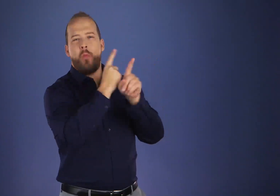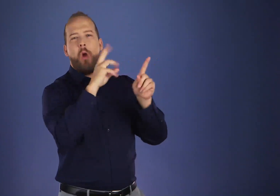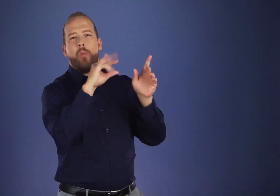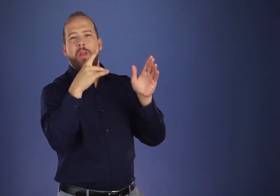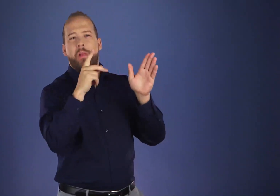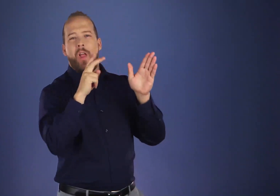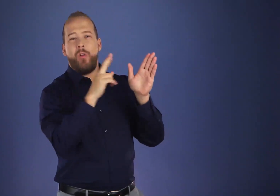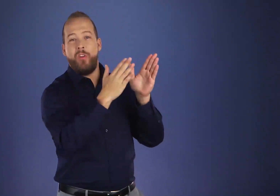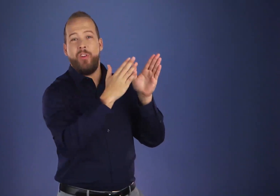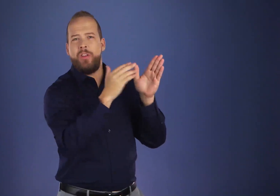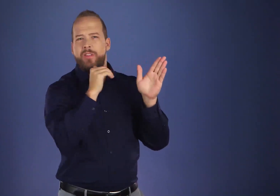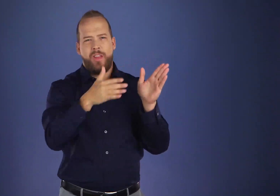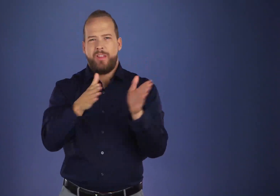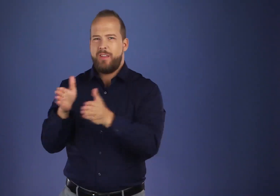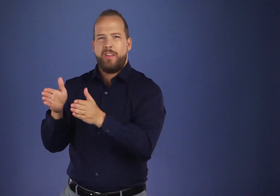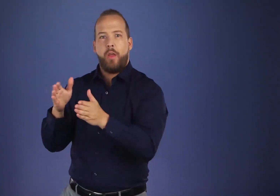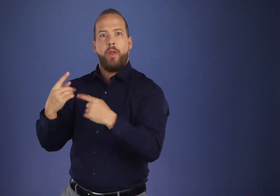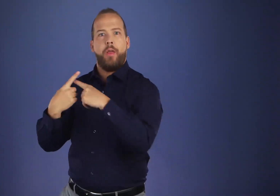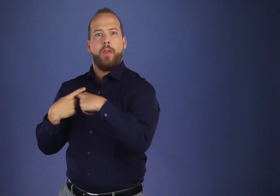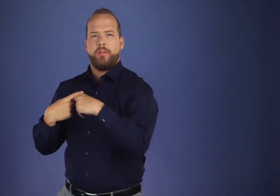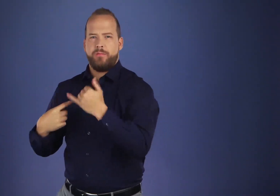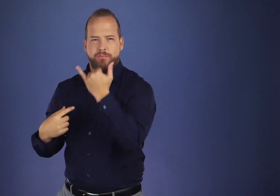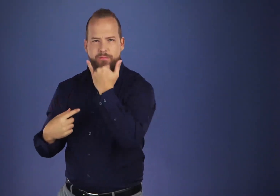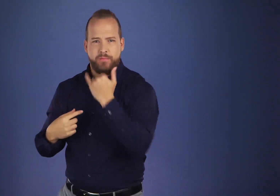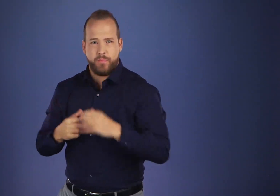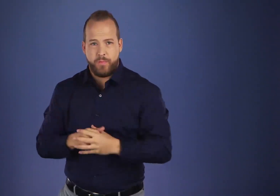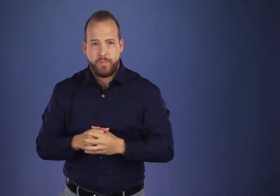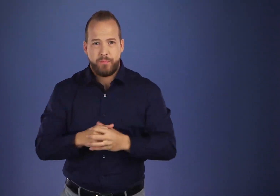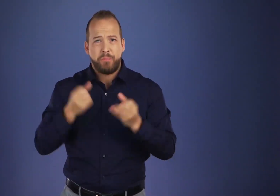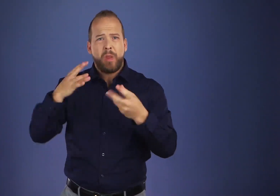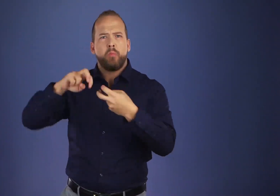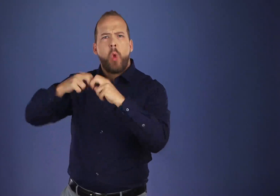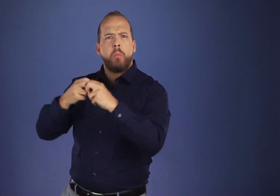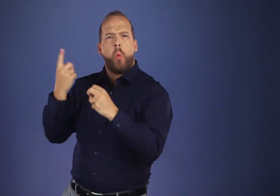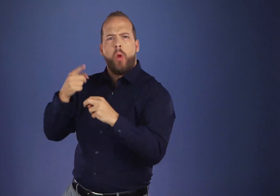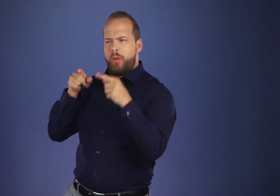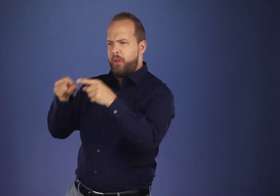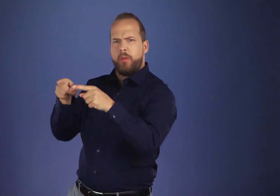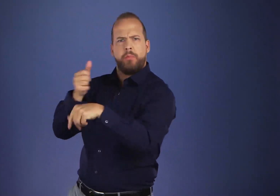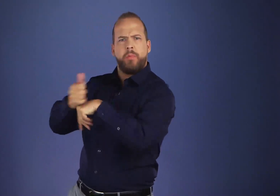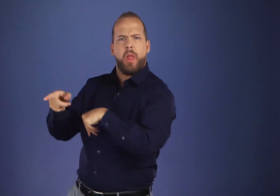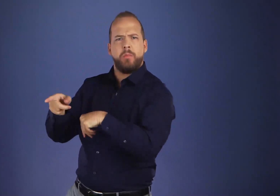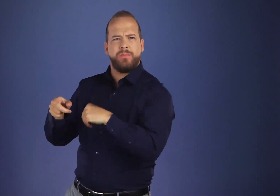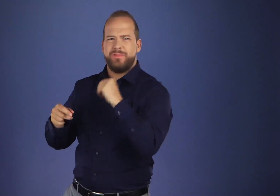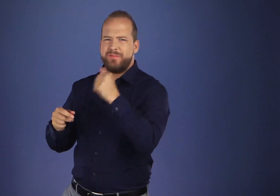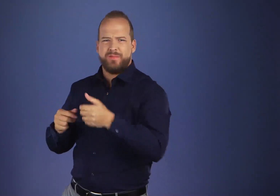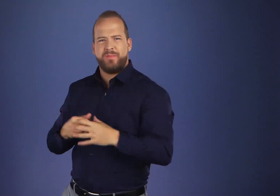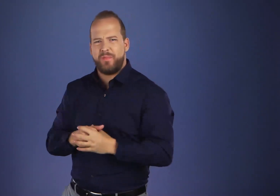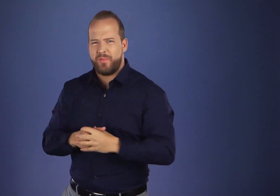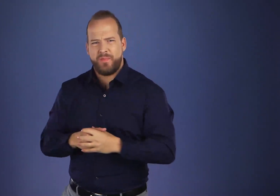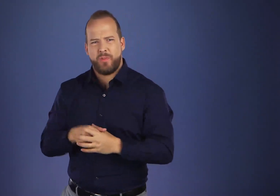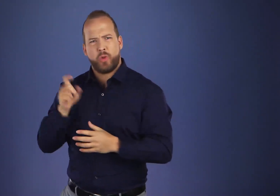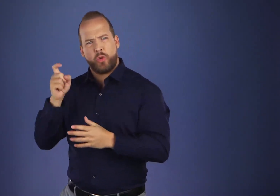We had tried to bombard our problems with it instead of attempting to bring it into agreement